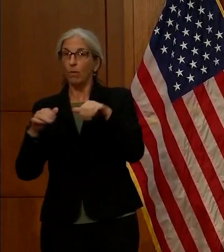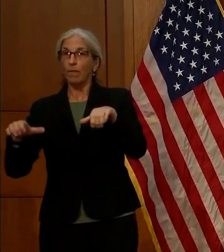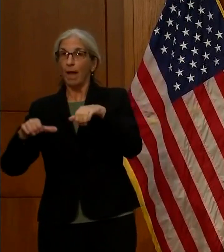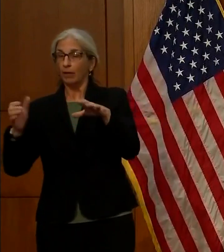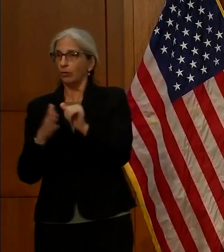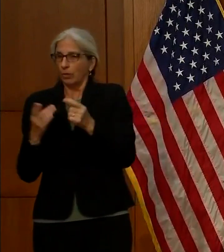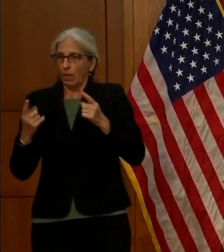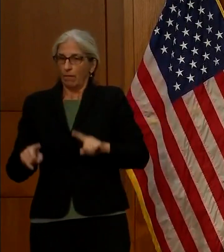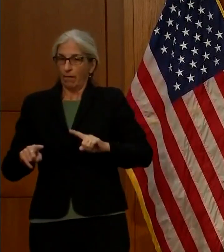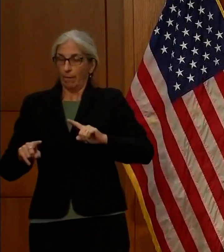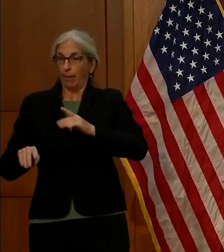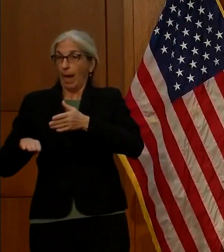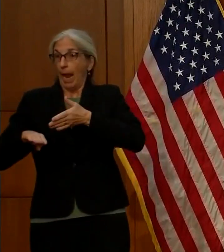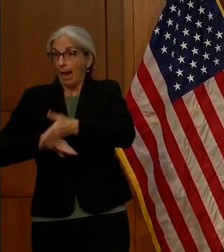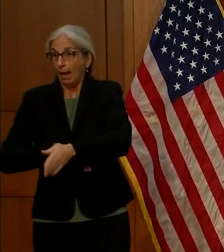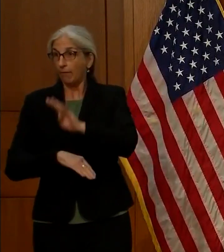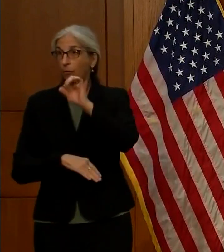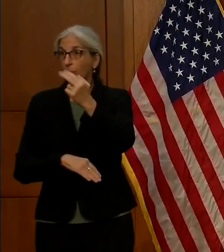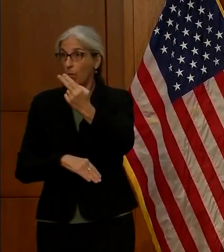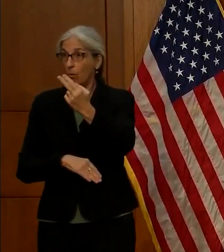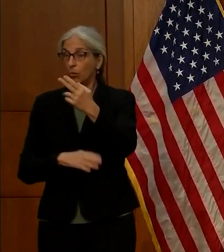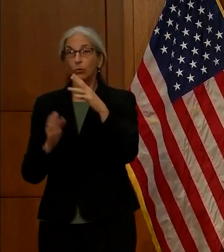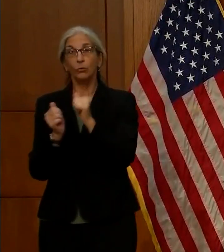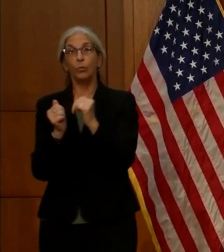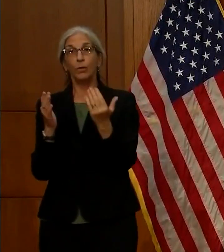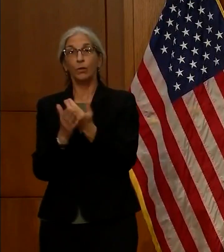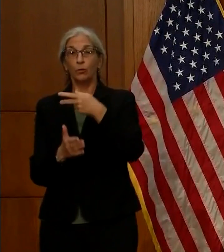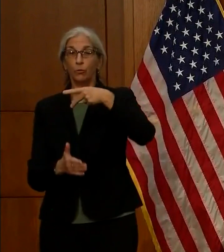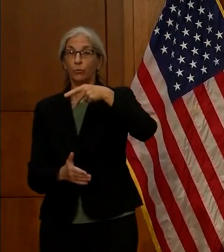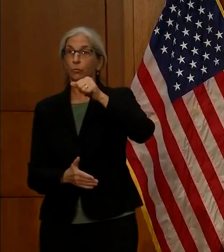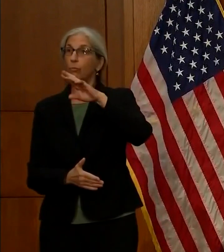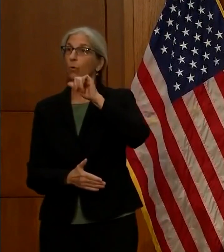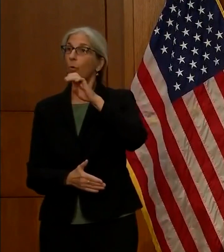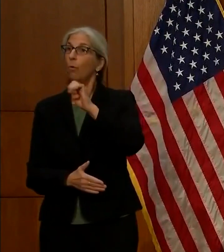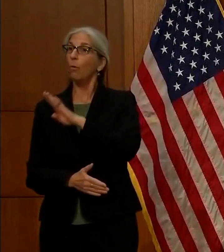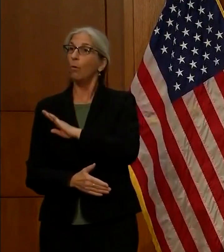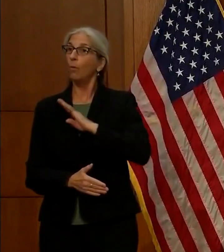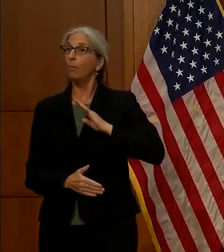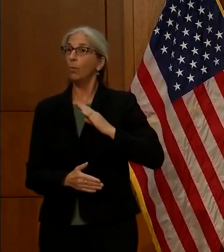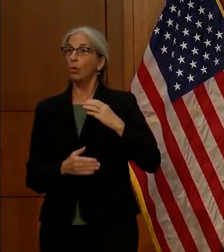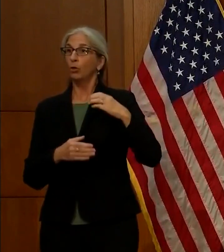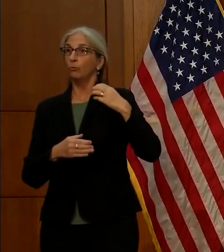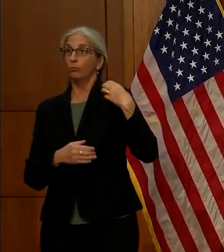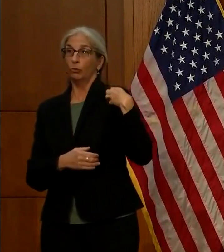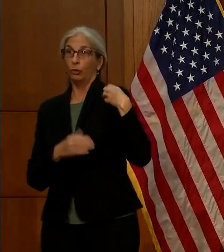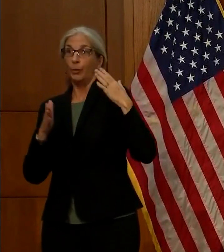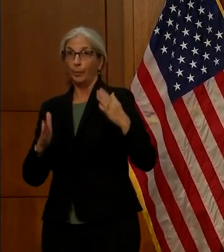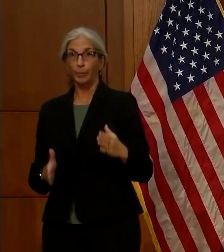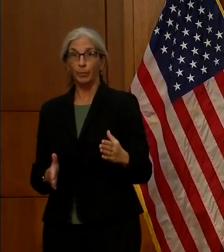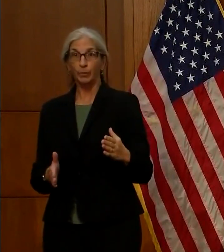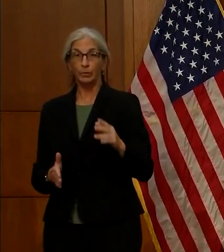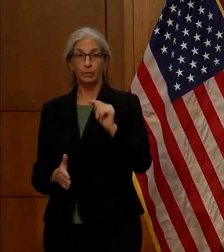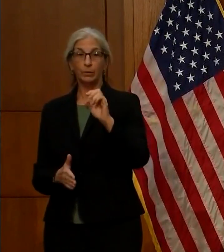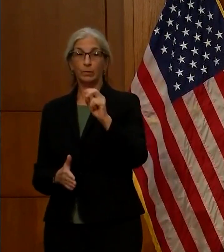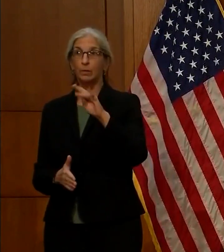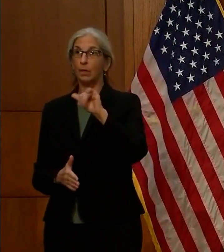TERMS OF ACTIONS THAT HAVE BEEN TAKEN SINCE MARCH WITH A NEW PAROLE BOARD CHAIR TONYA